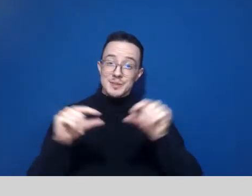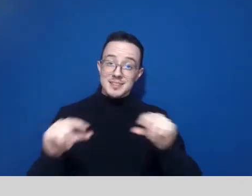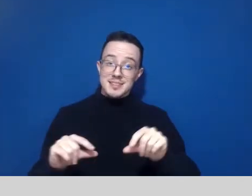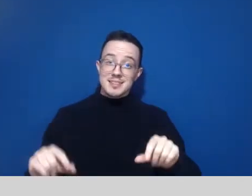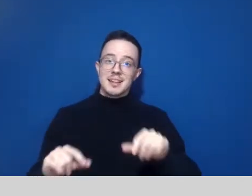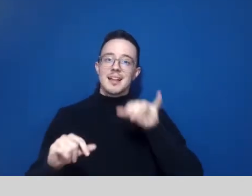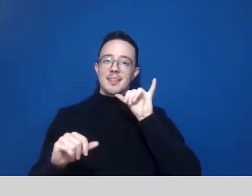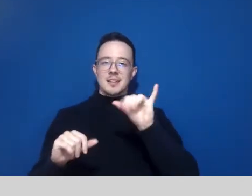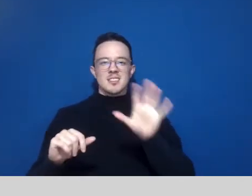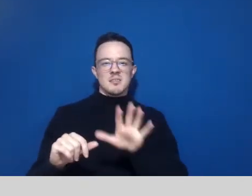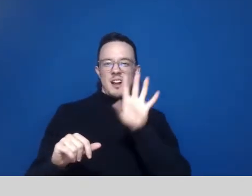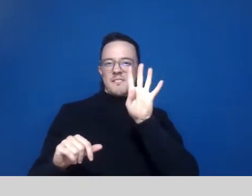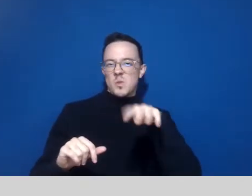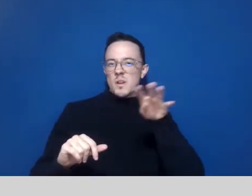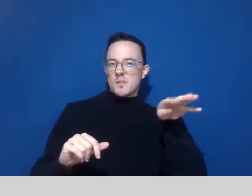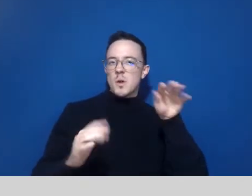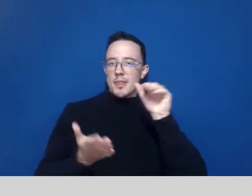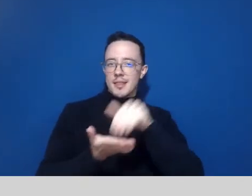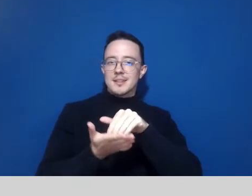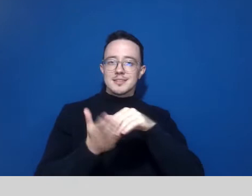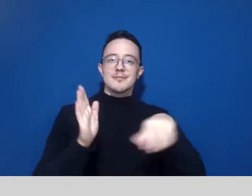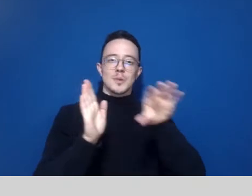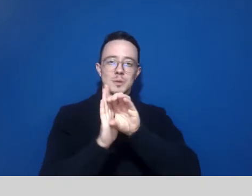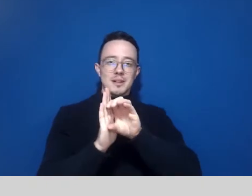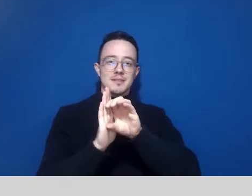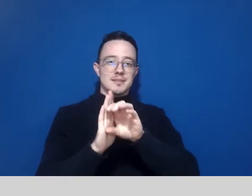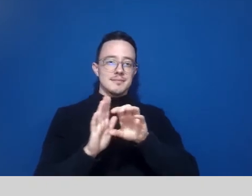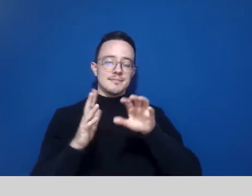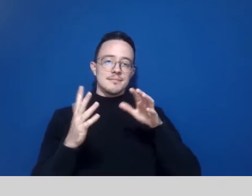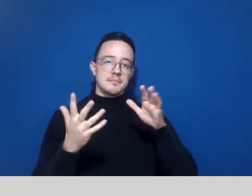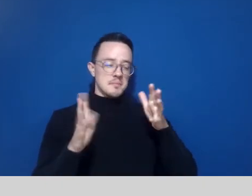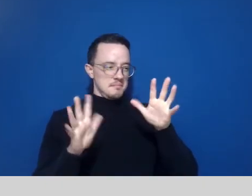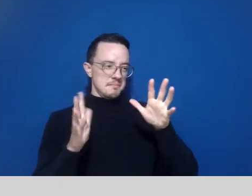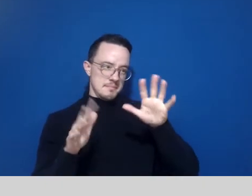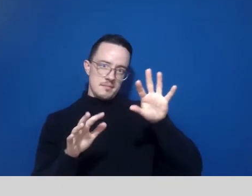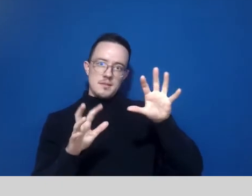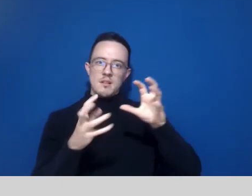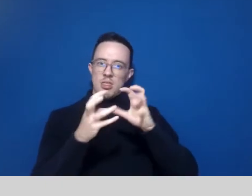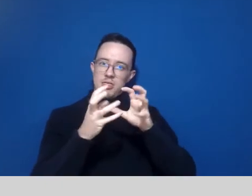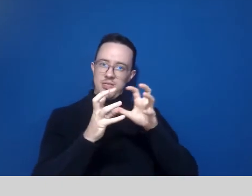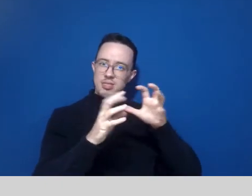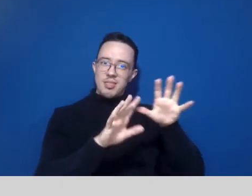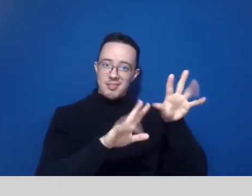So it looks like there's some interesting stuff here. This is kind of garbled, but there's a clue.